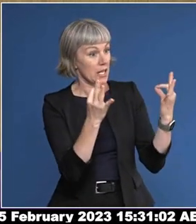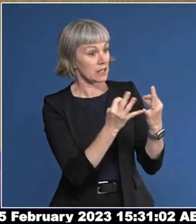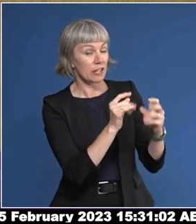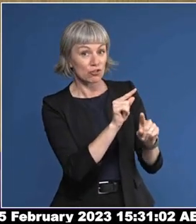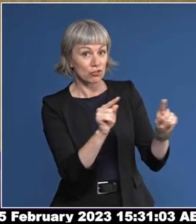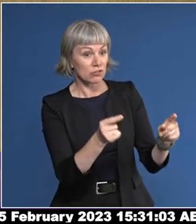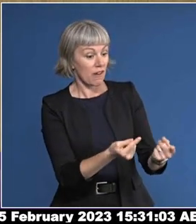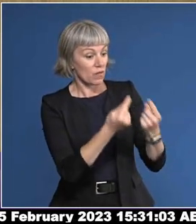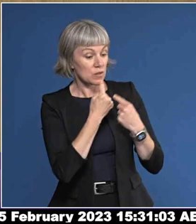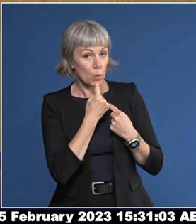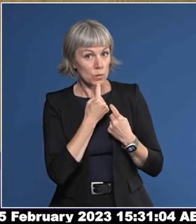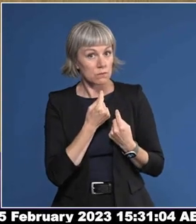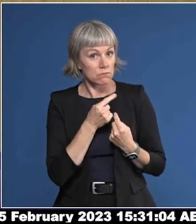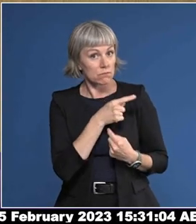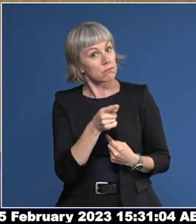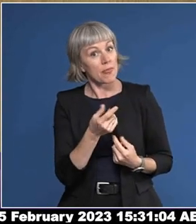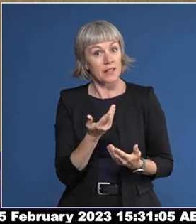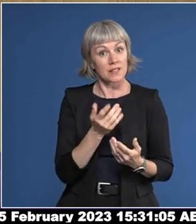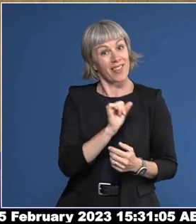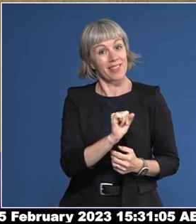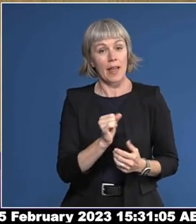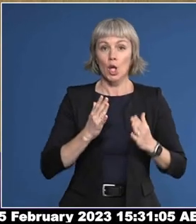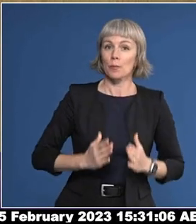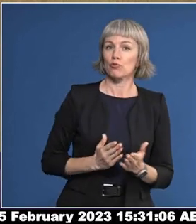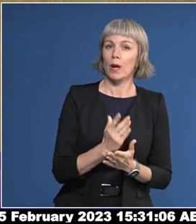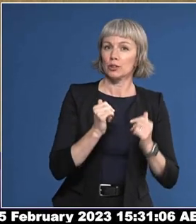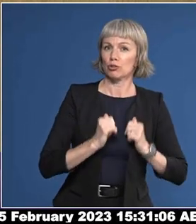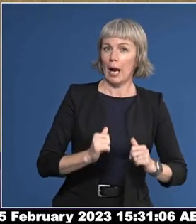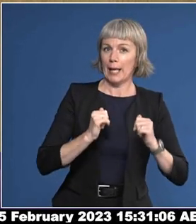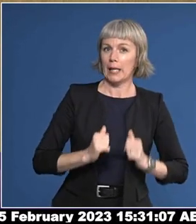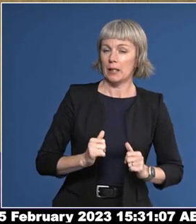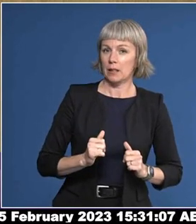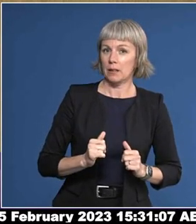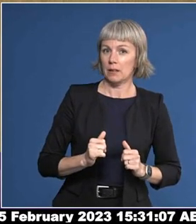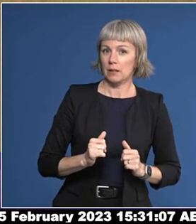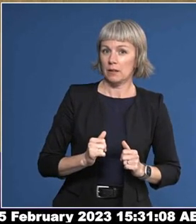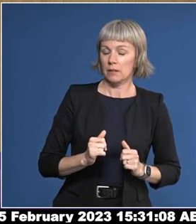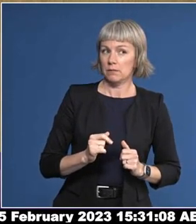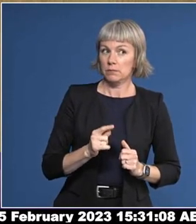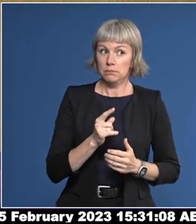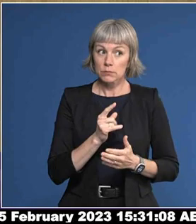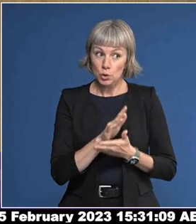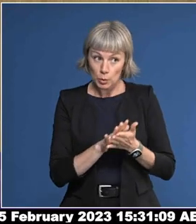product as their human rights training, we are talking about up to 80 minutes of training to do that.